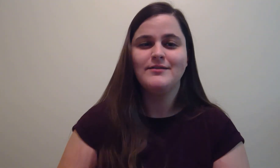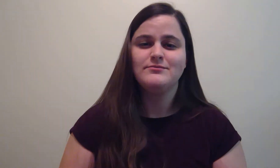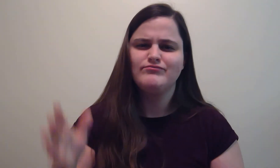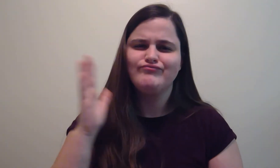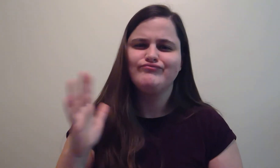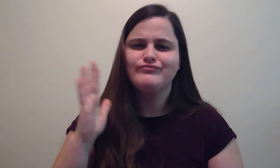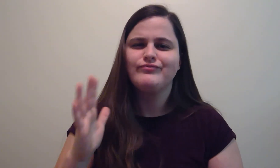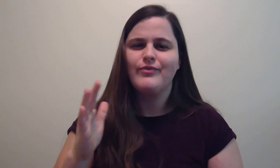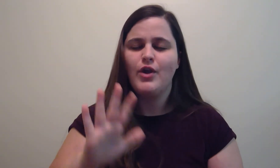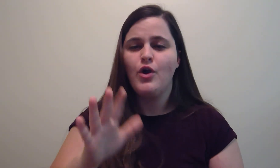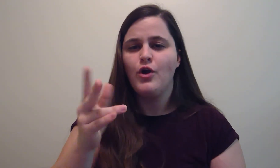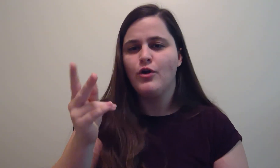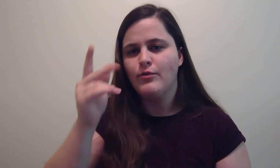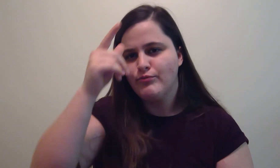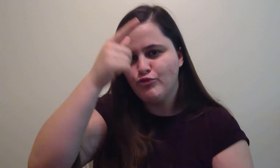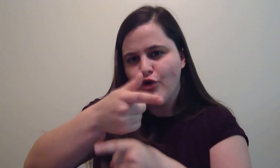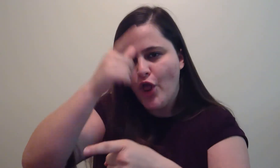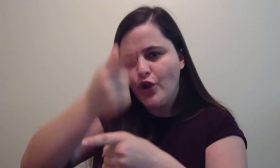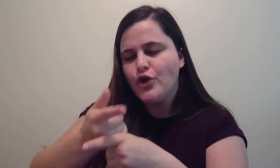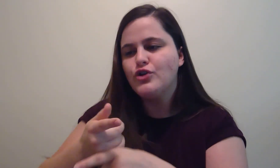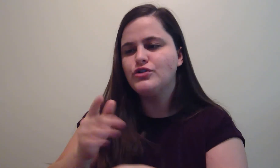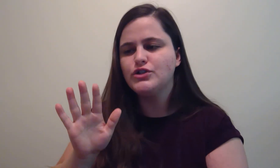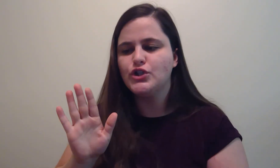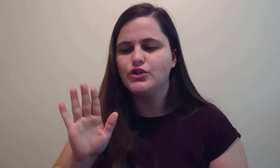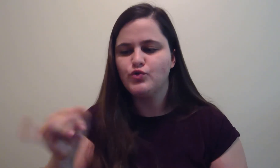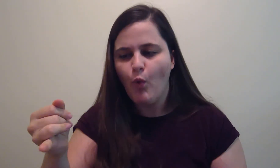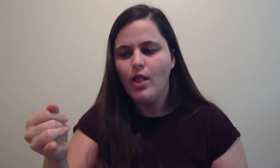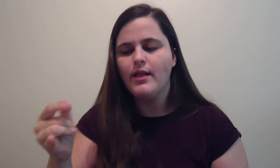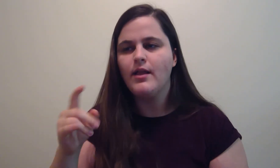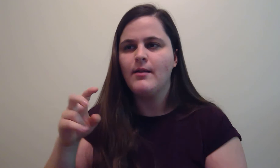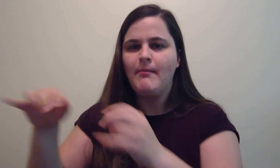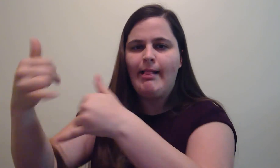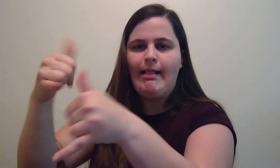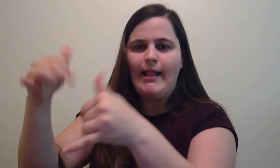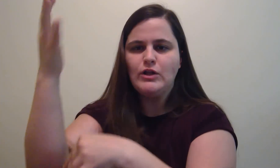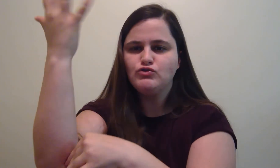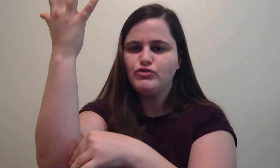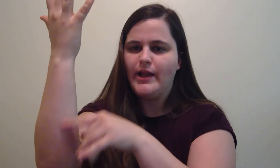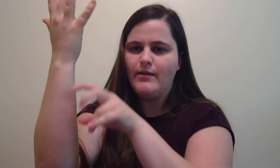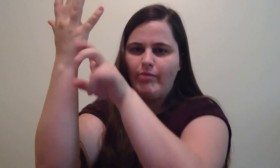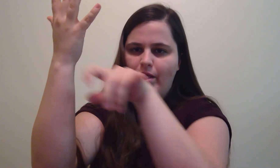Back in the third and fourth grades she used to clown around with her brothers in the branches.